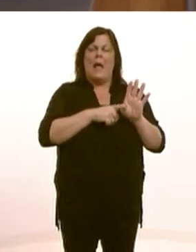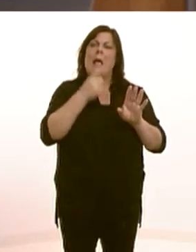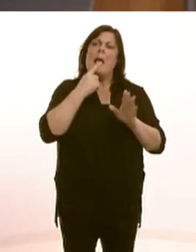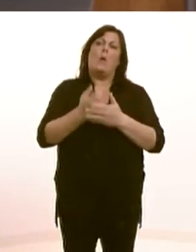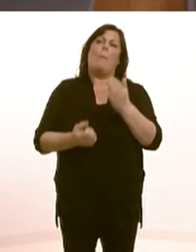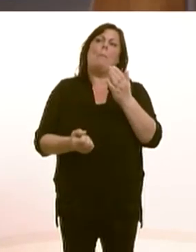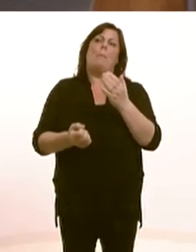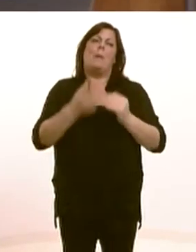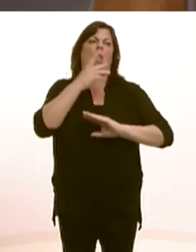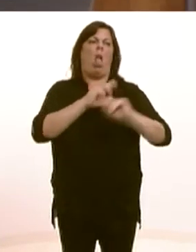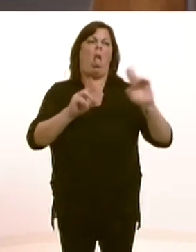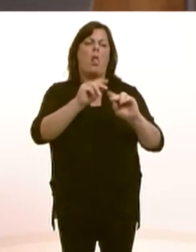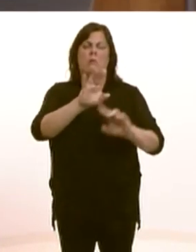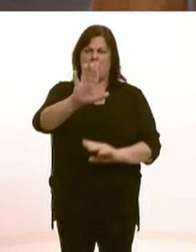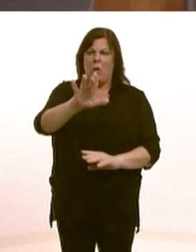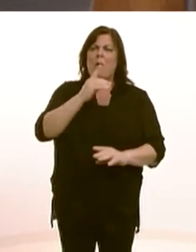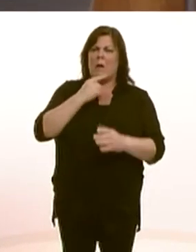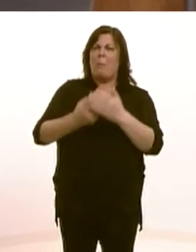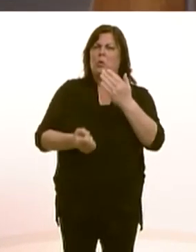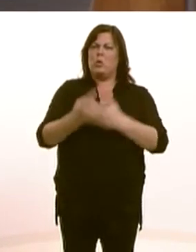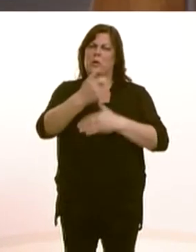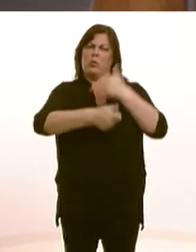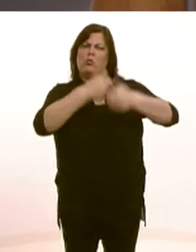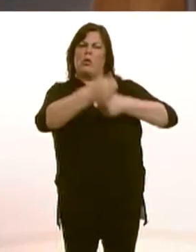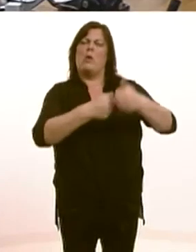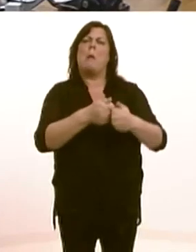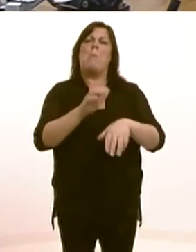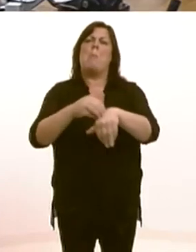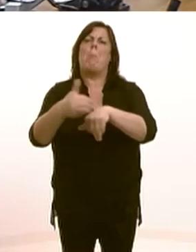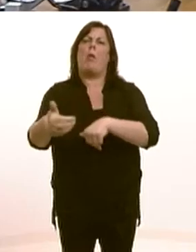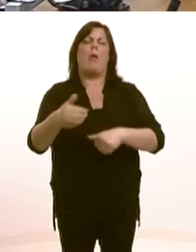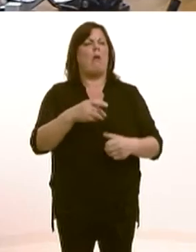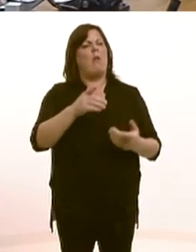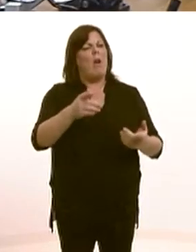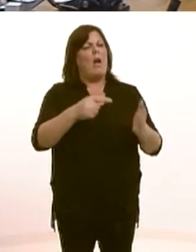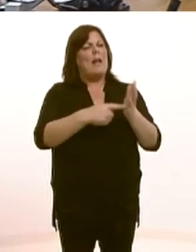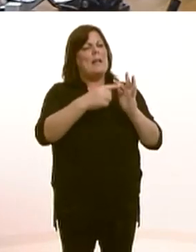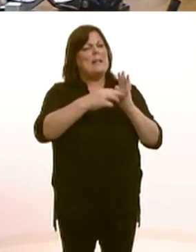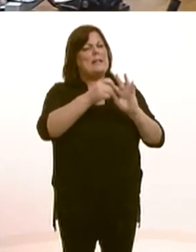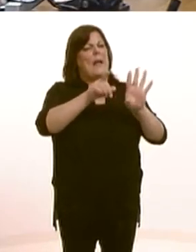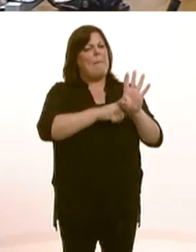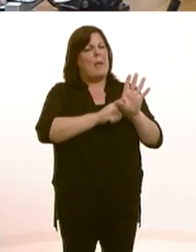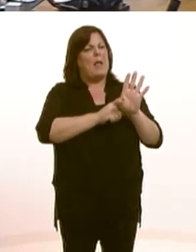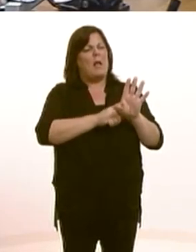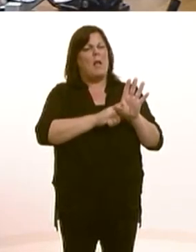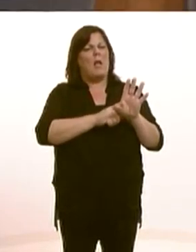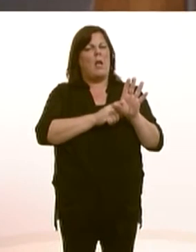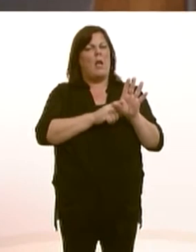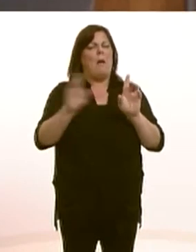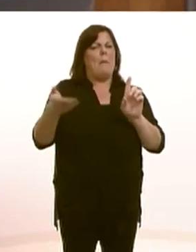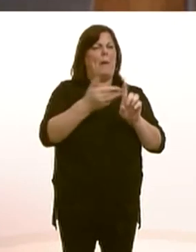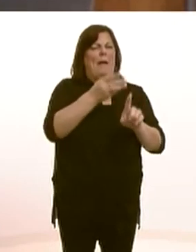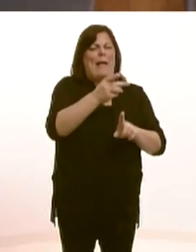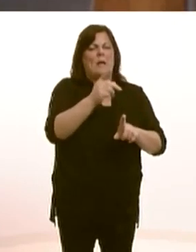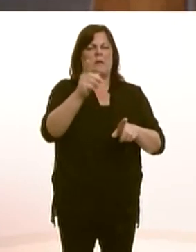He mentioned Tenbyó[Interruption.] Carwyn Jones: He says that heís not going to welcome something that Hywel Dda has done, and something thatís been recognised elsewhere.